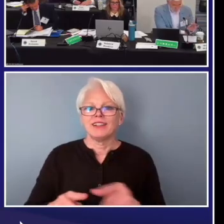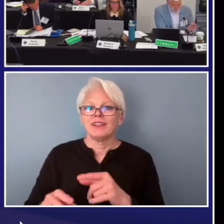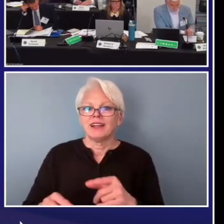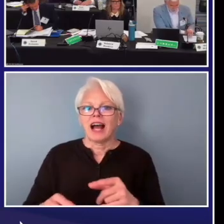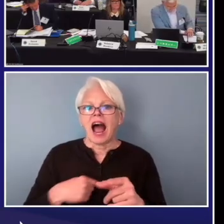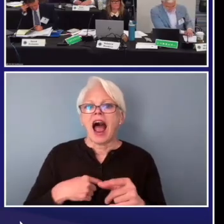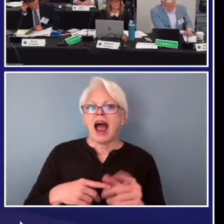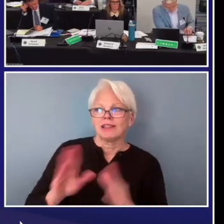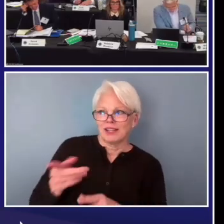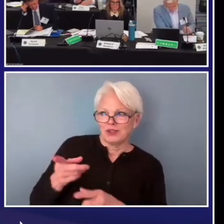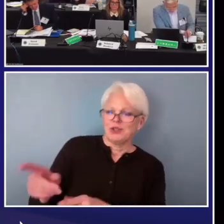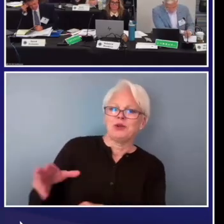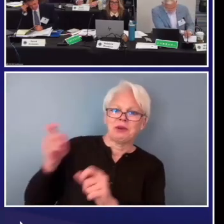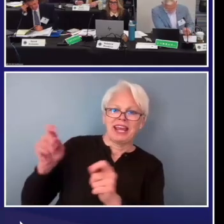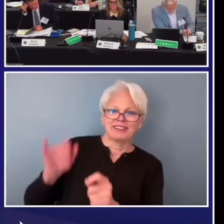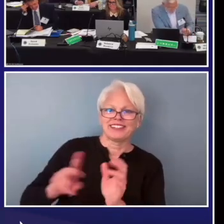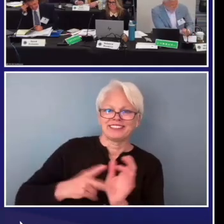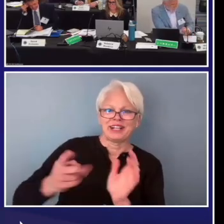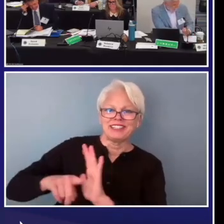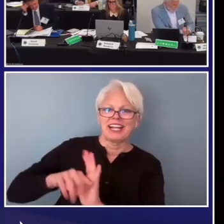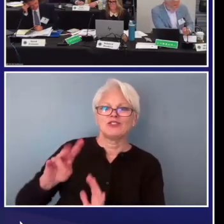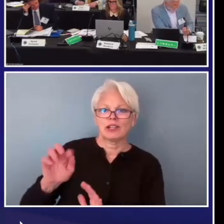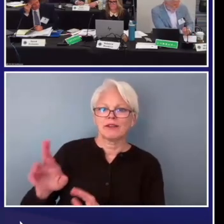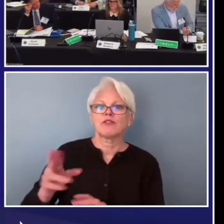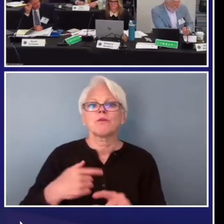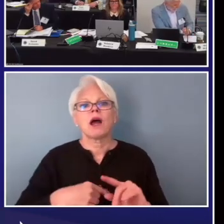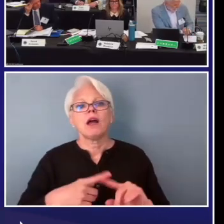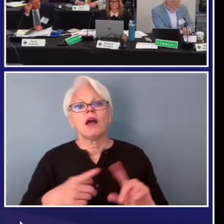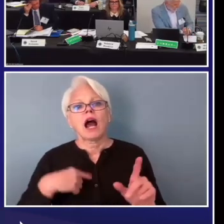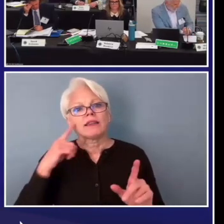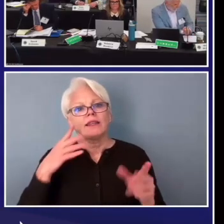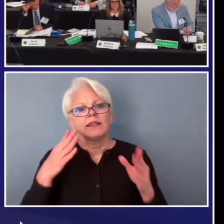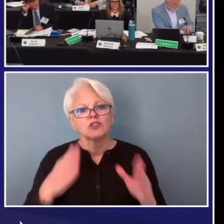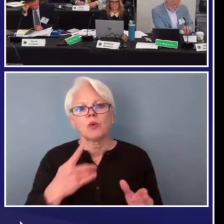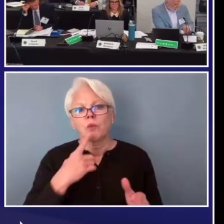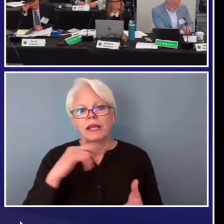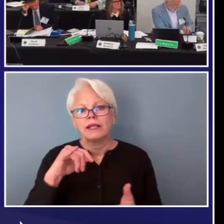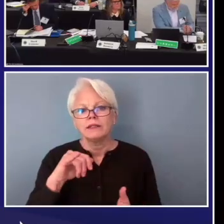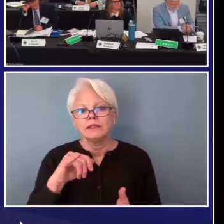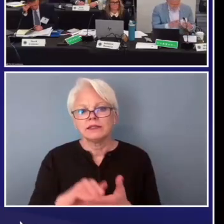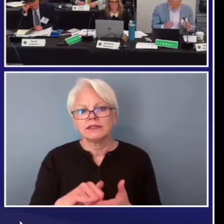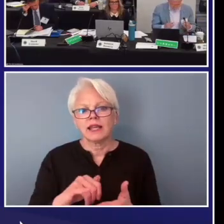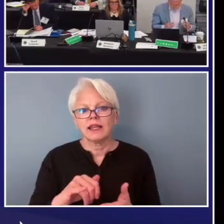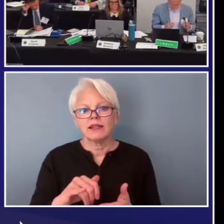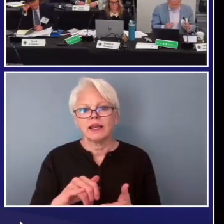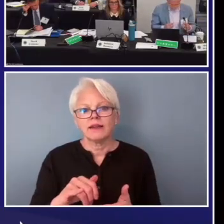Um, so, uh, but I think there's maybe a way to say that that really helps to, um,